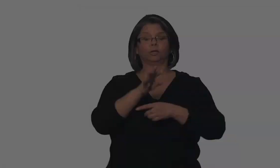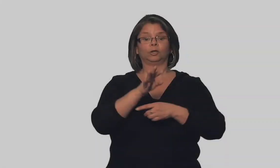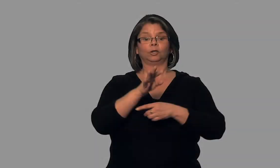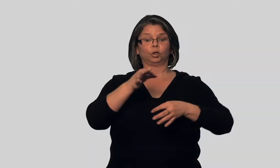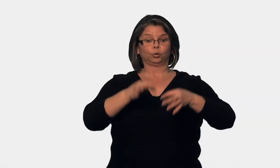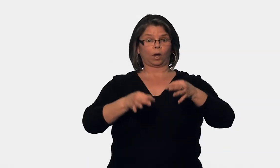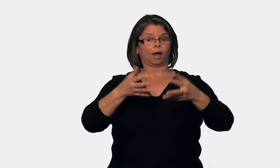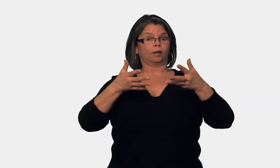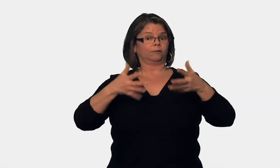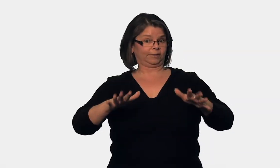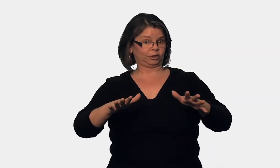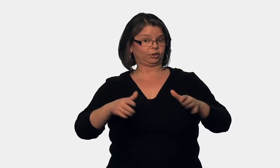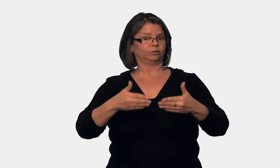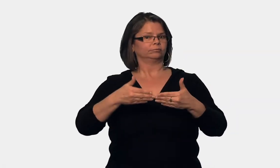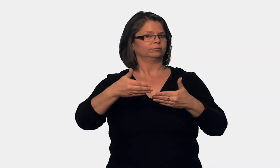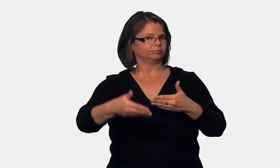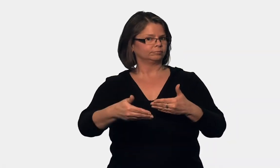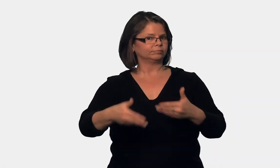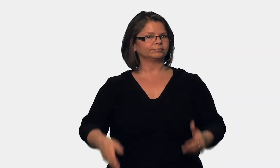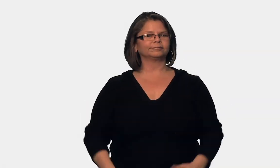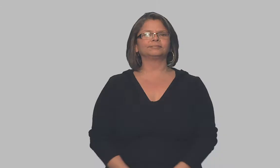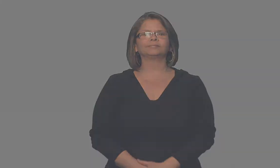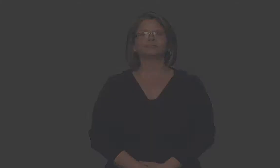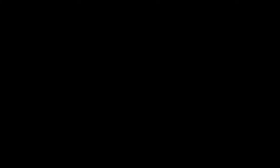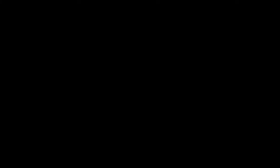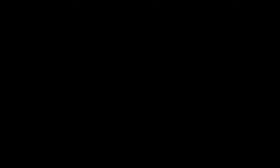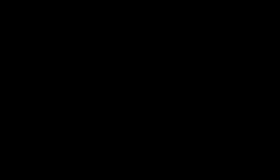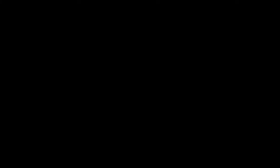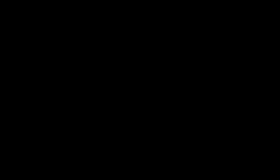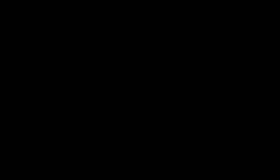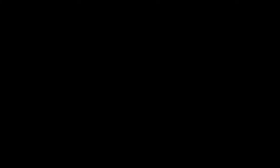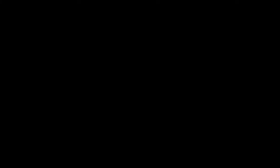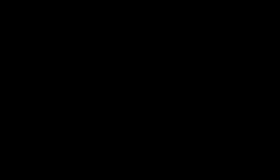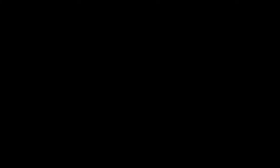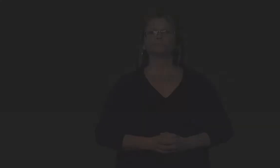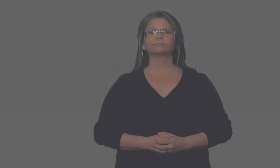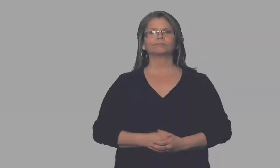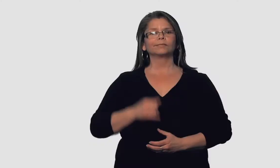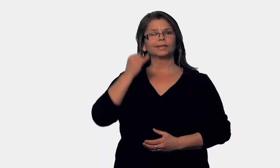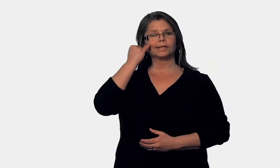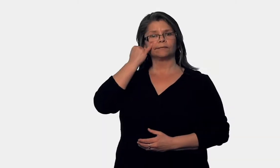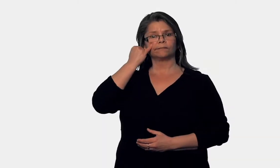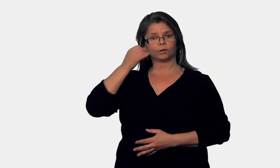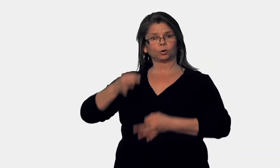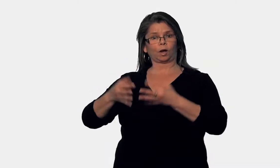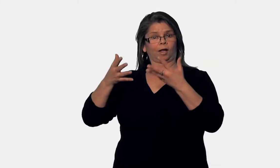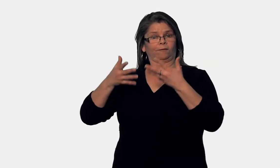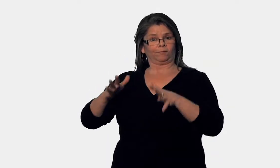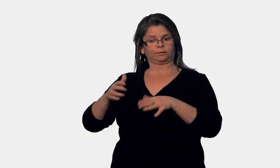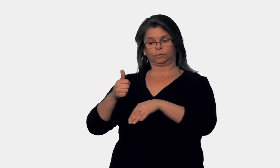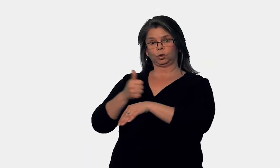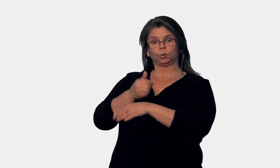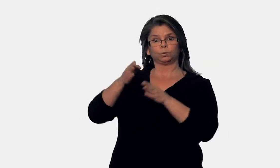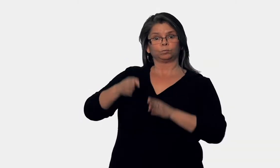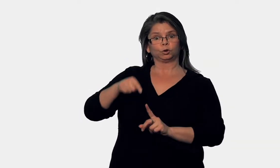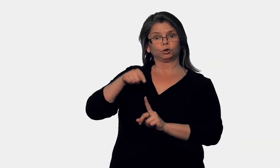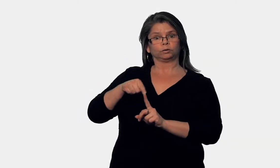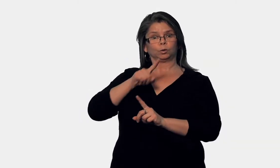After the Trial If the trial ends in a conviction